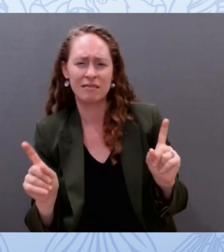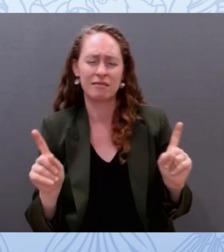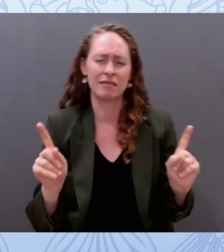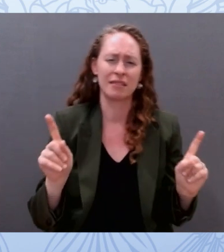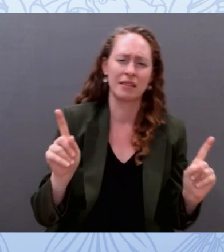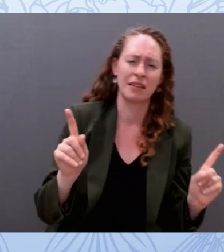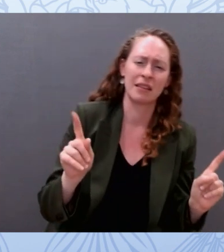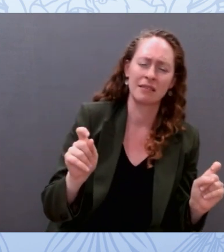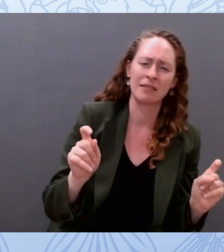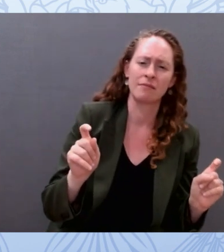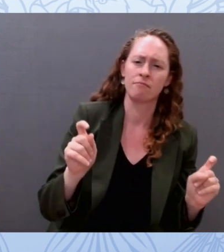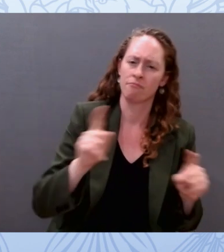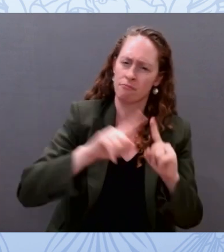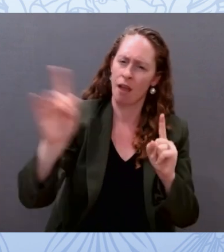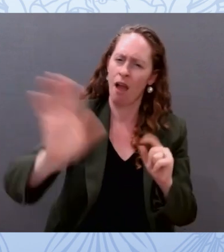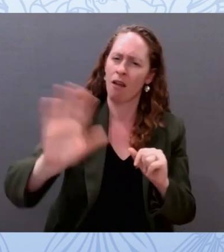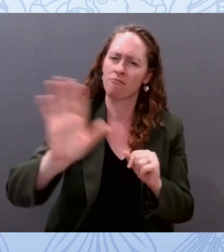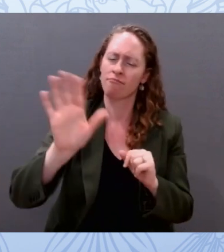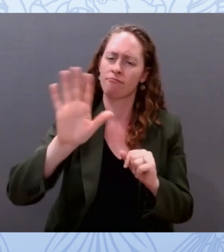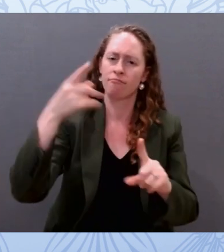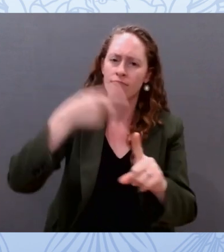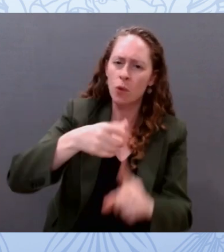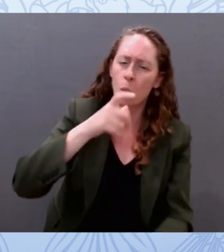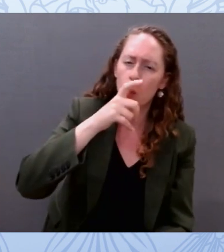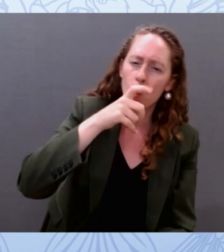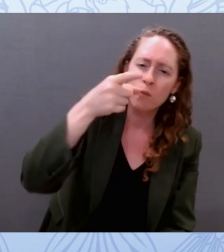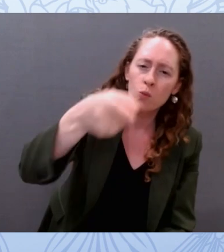Today. You are a college graduate.